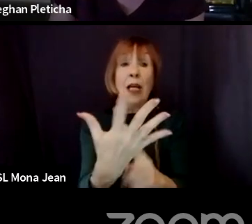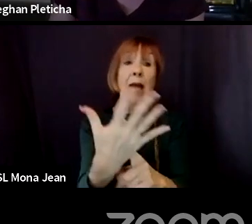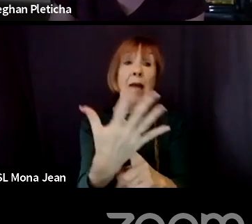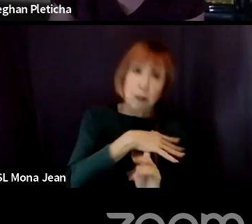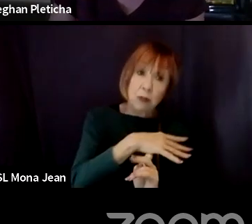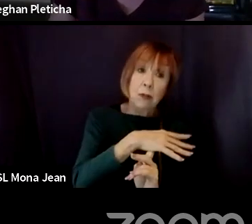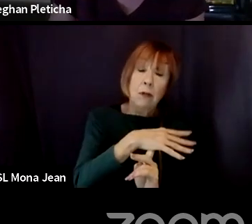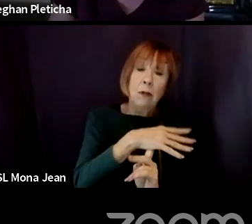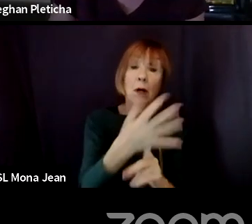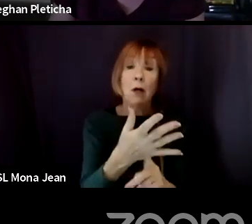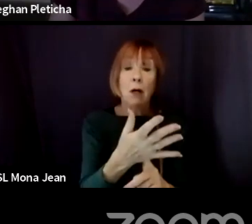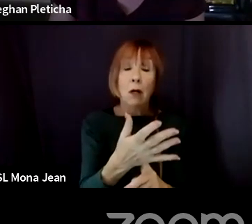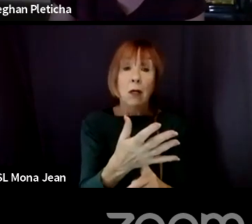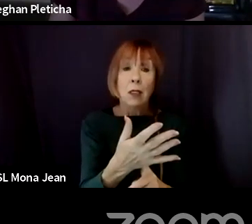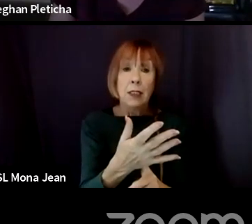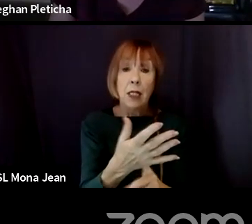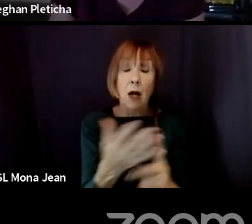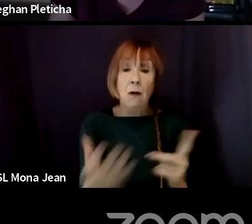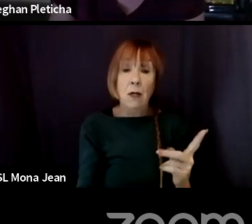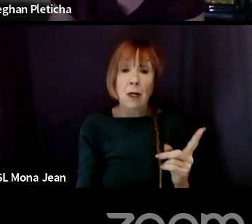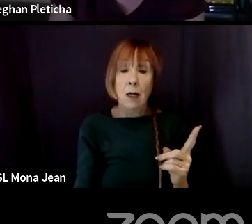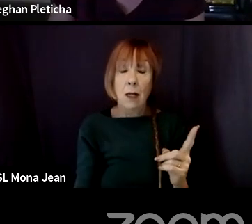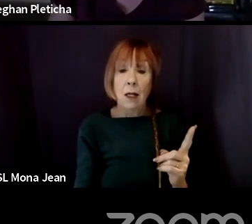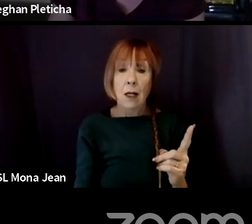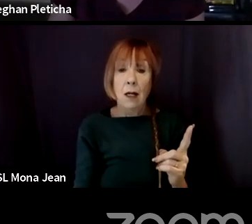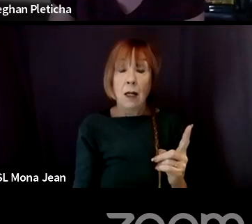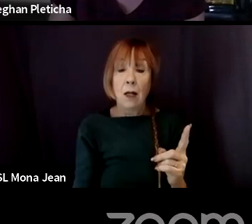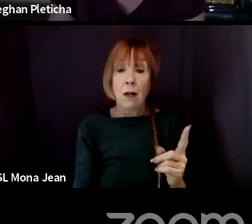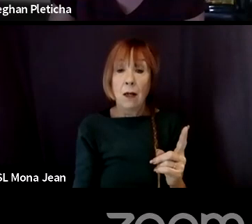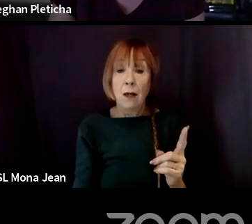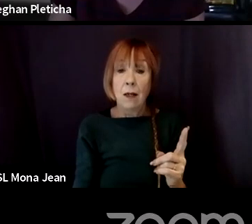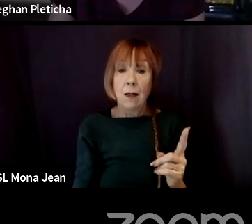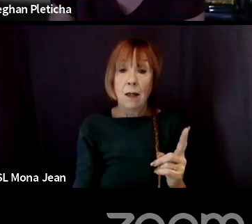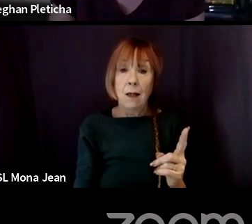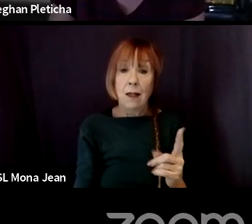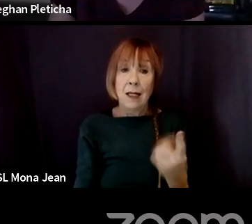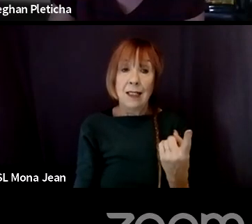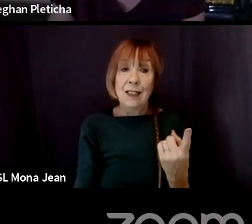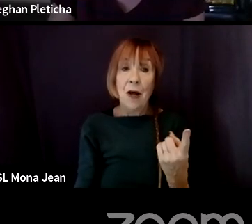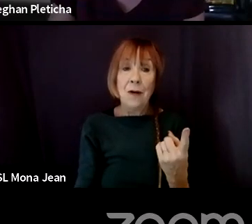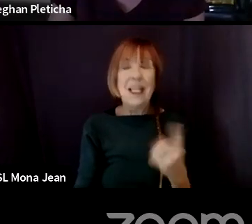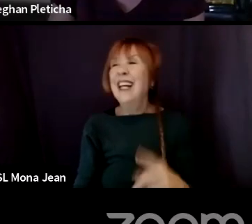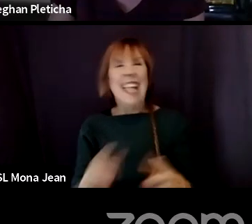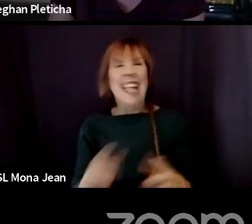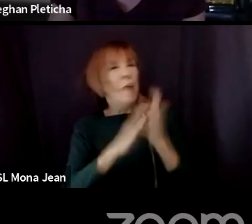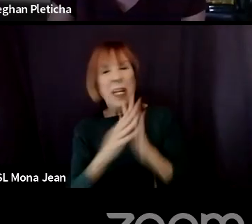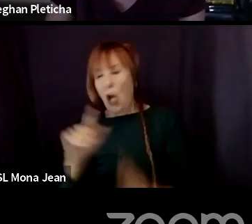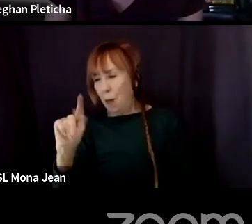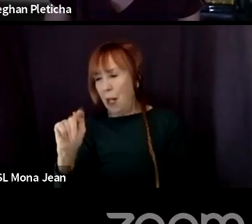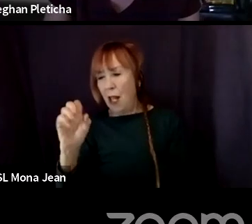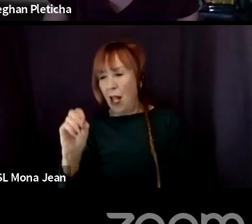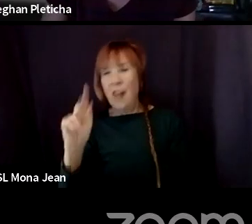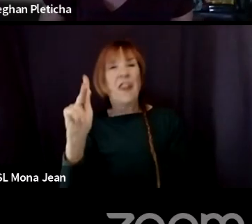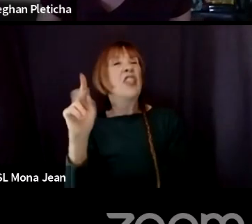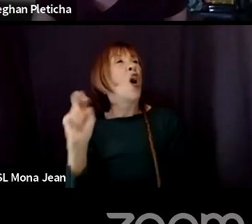by one vote. Yeah, one is the token. Exactly. Yeah, definitely. I've seen it, I've been in the room